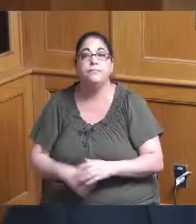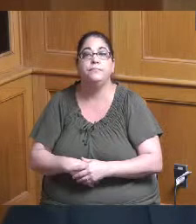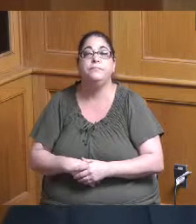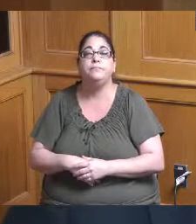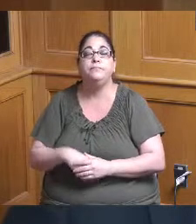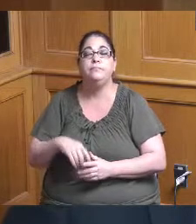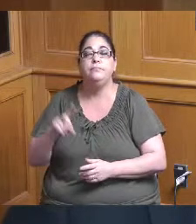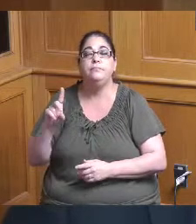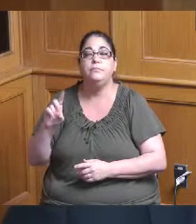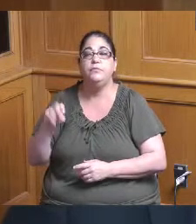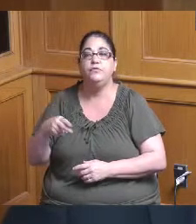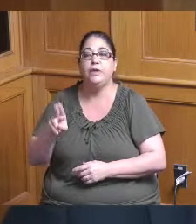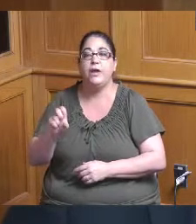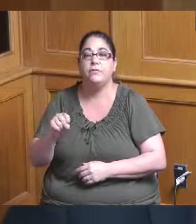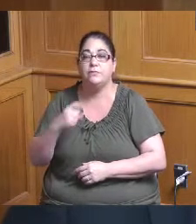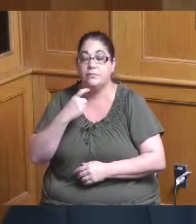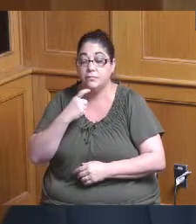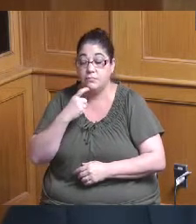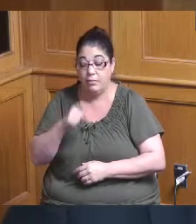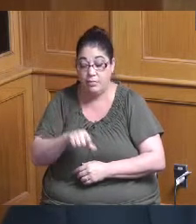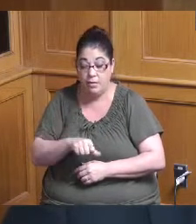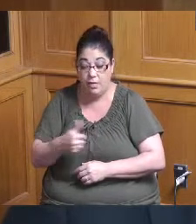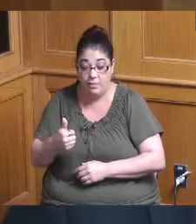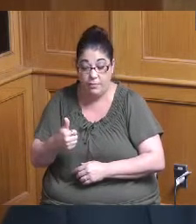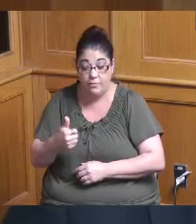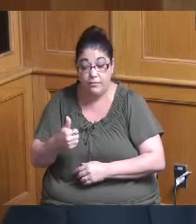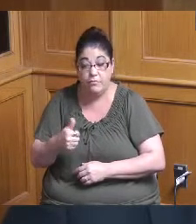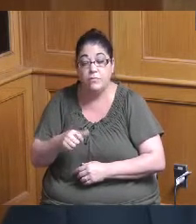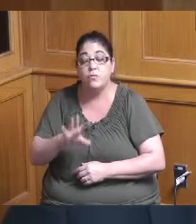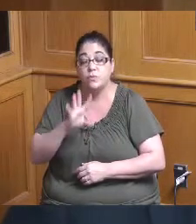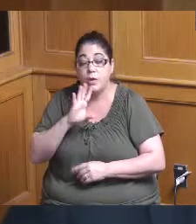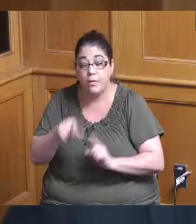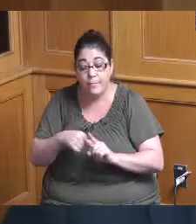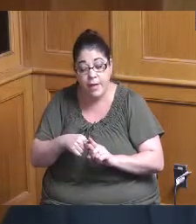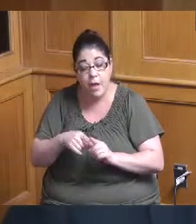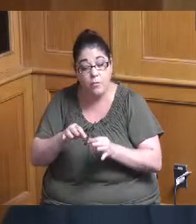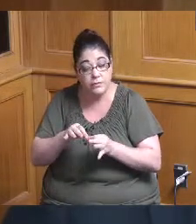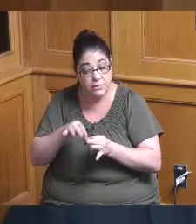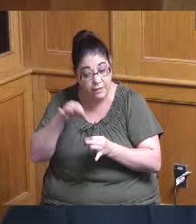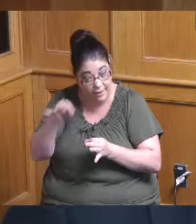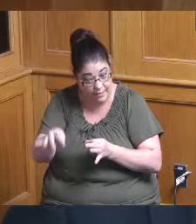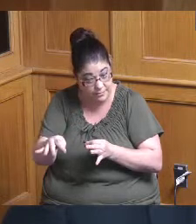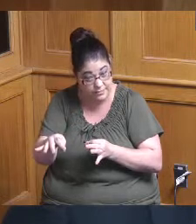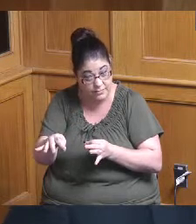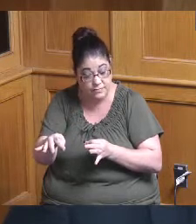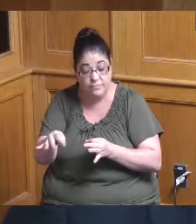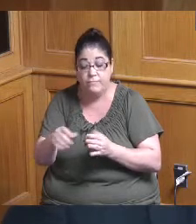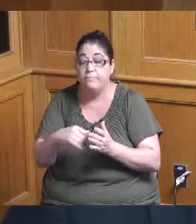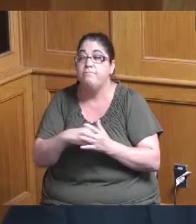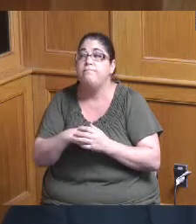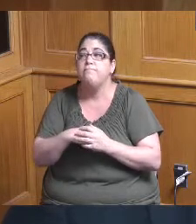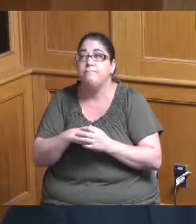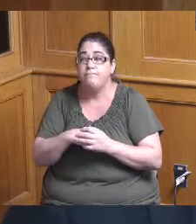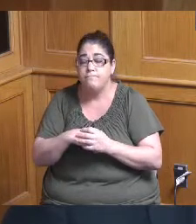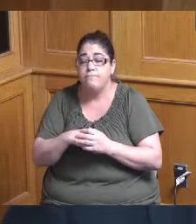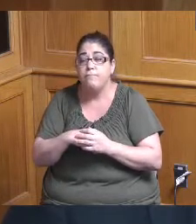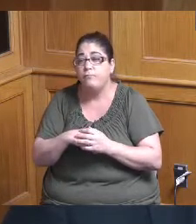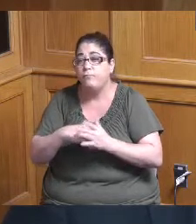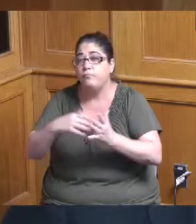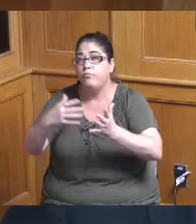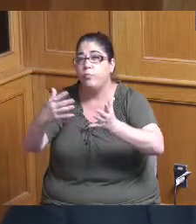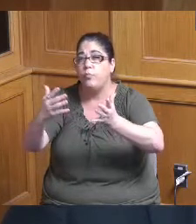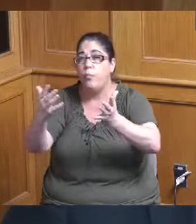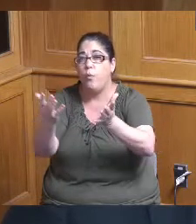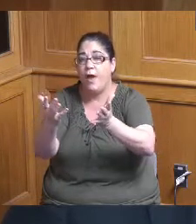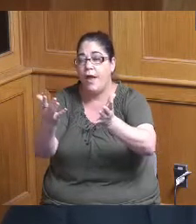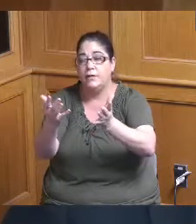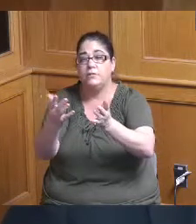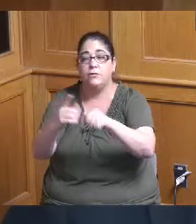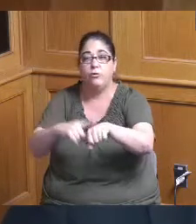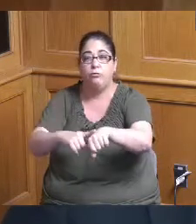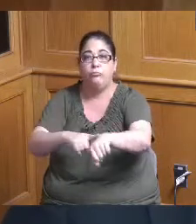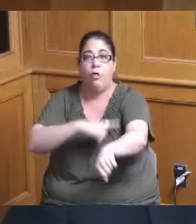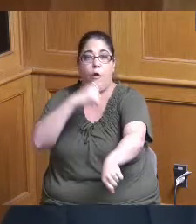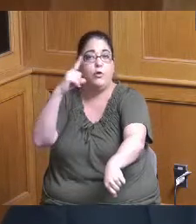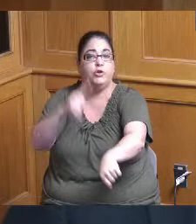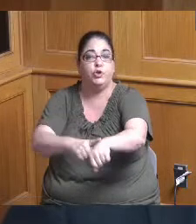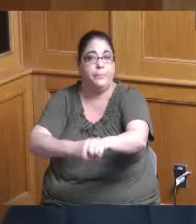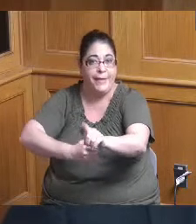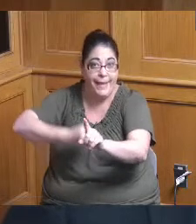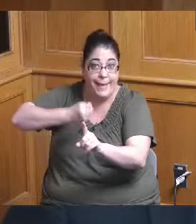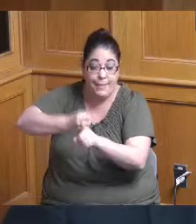comes to mind is we've talked about the delays what is the long-term impact I guess of delays